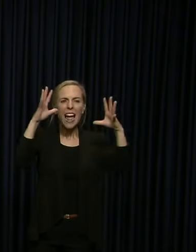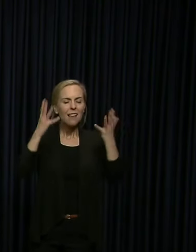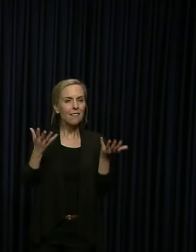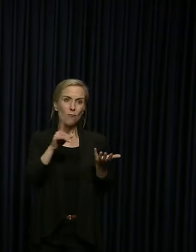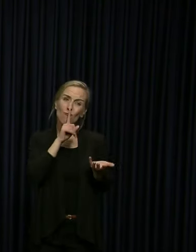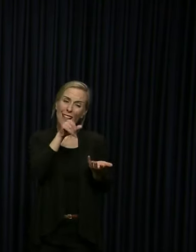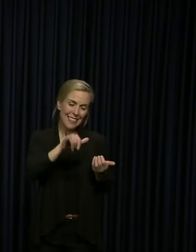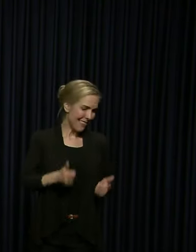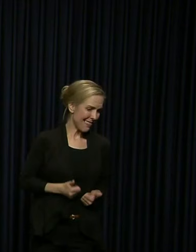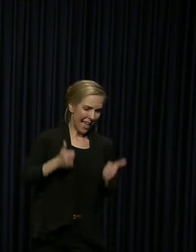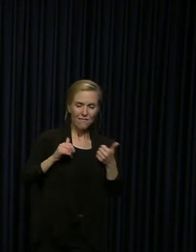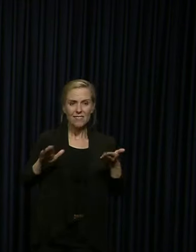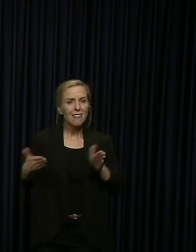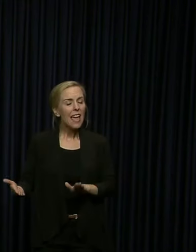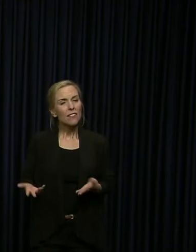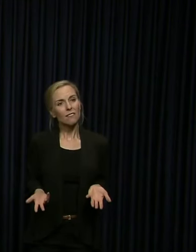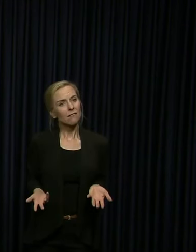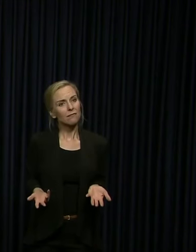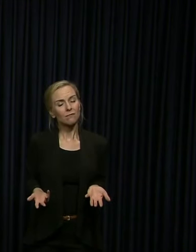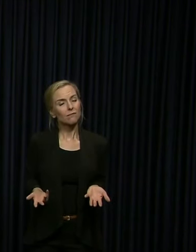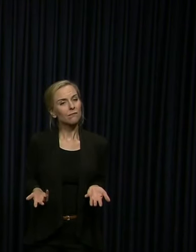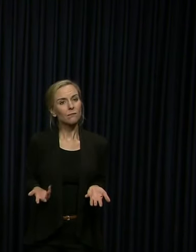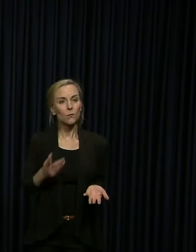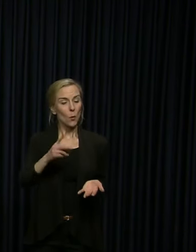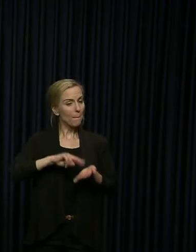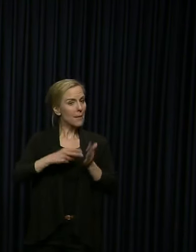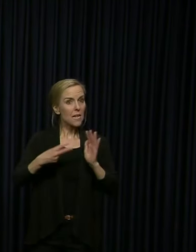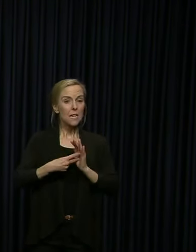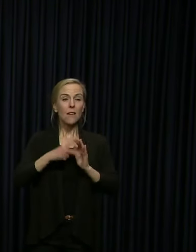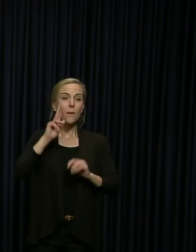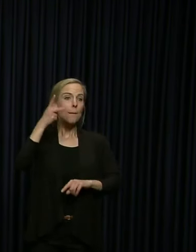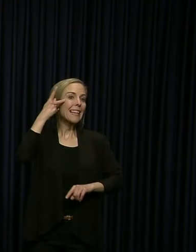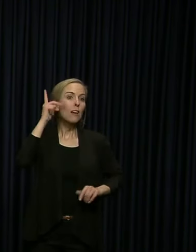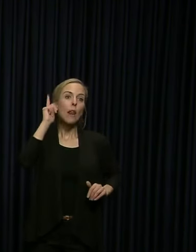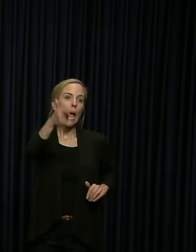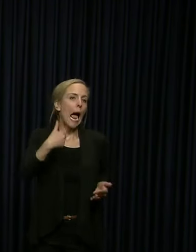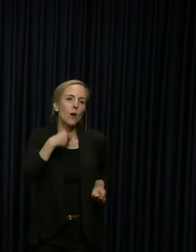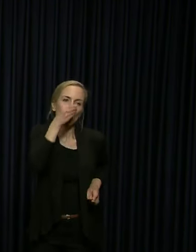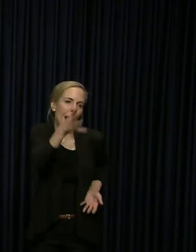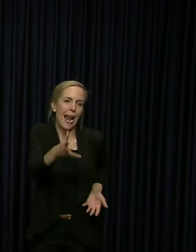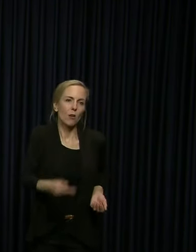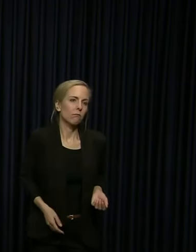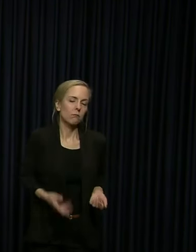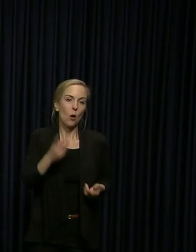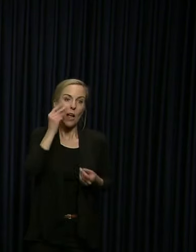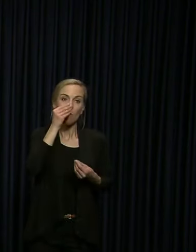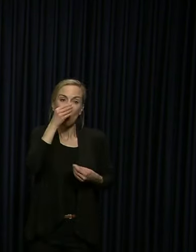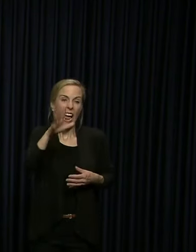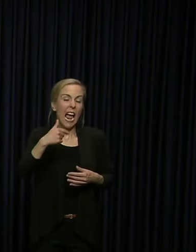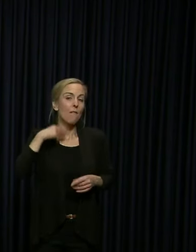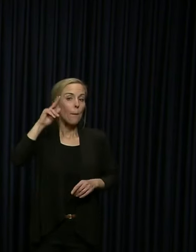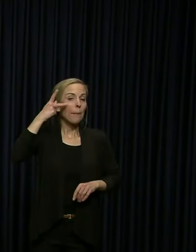THIS CRISIS AND NOT ANY OF OUR PREVIOUS POLITICAL VIEWS. MORGAN.